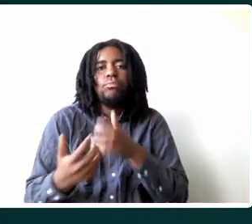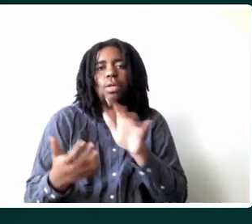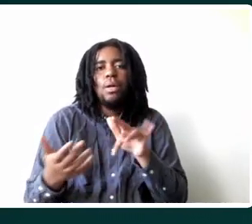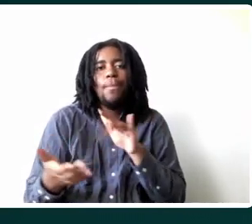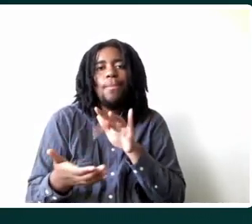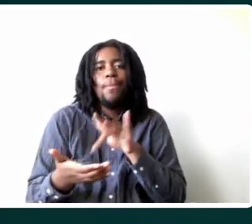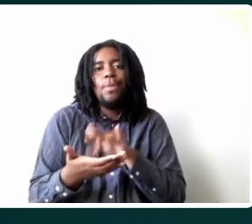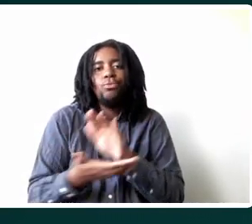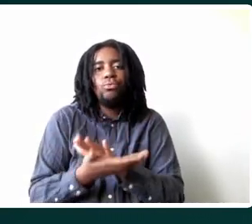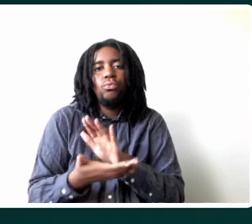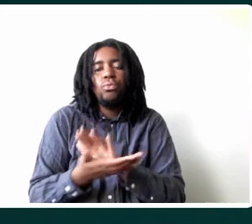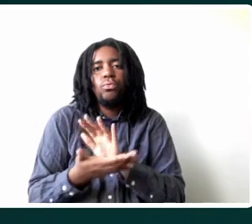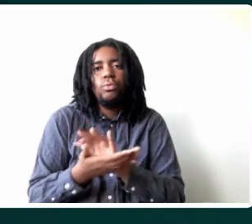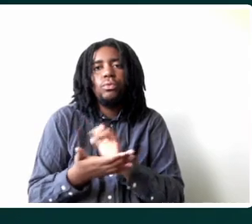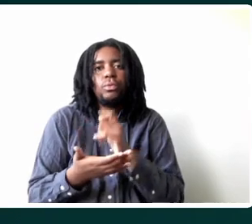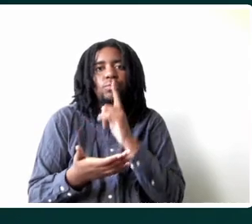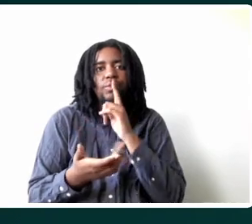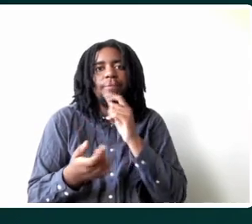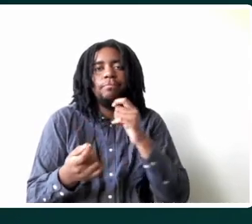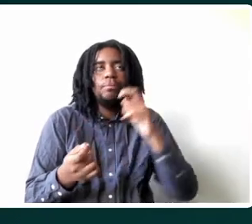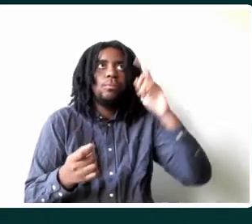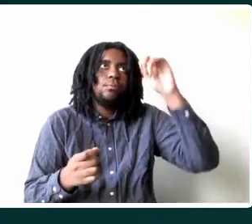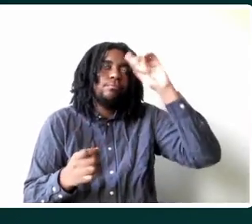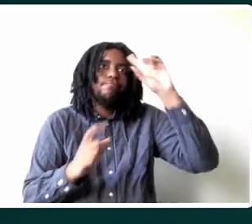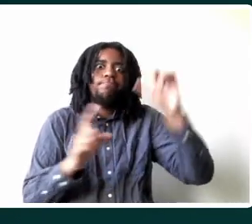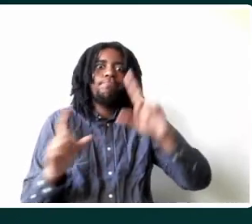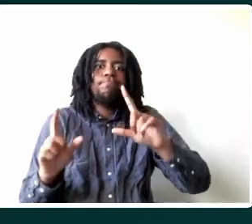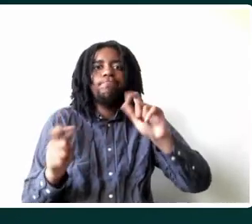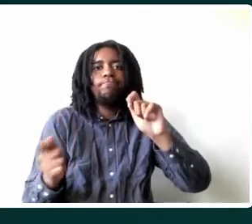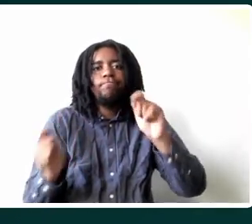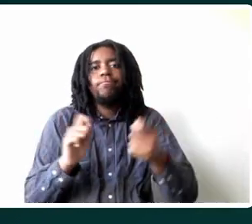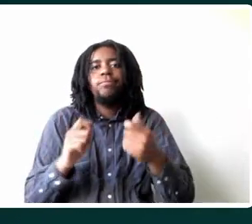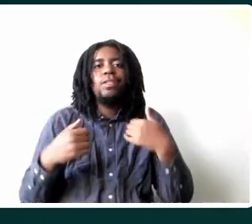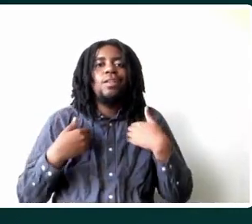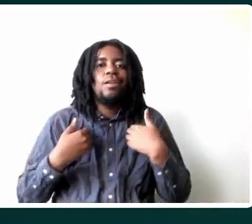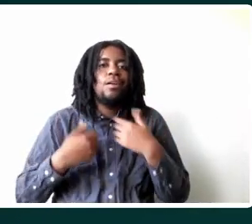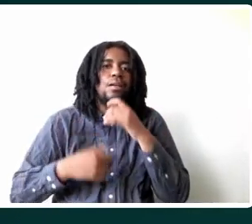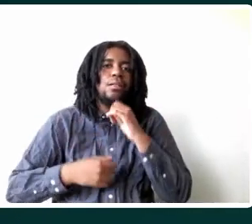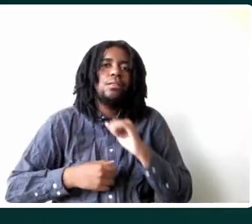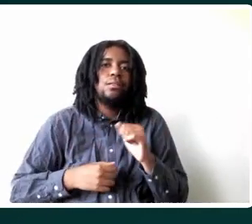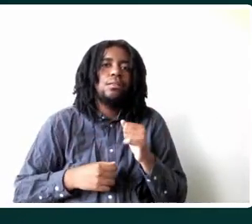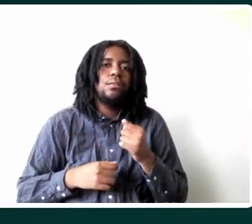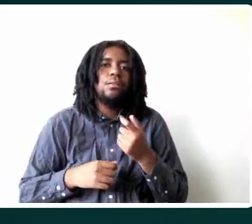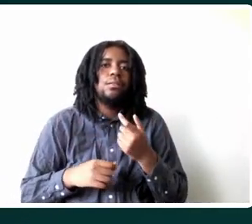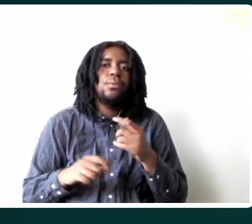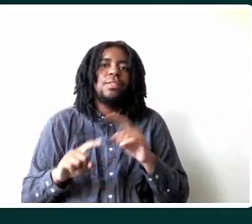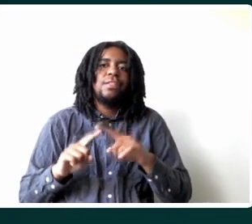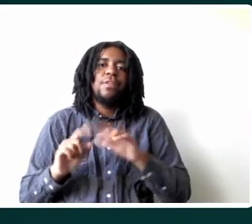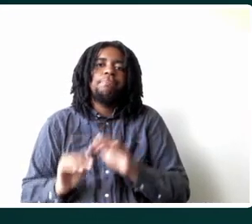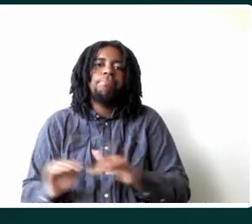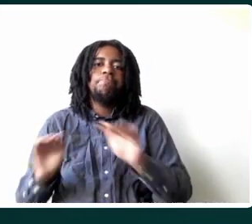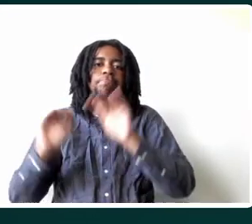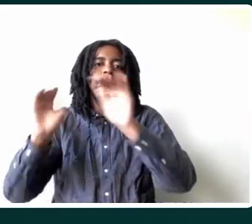their worldview at a young age. And I know Emily, there's we've got divisions. Obviously, their elementary -- this work is happening at the elementary section of NCTE middle